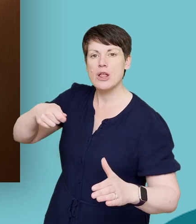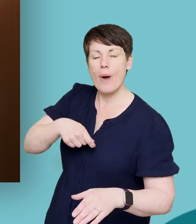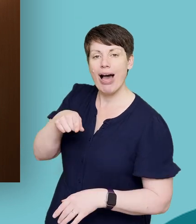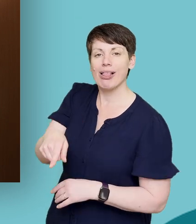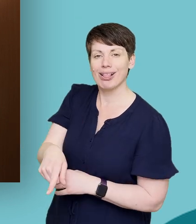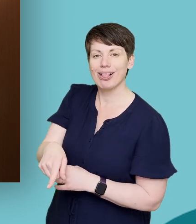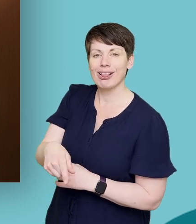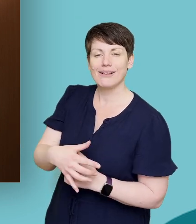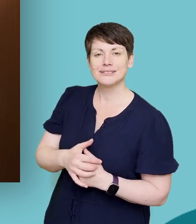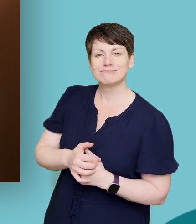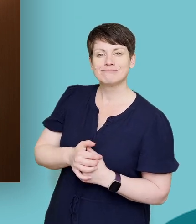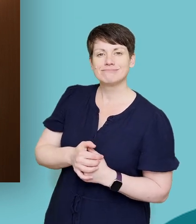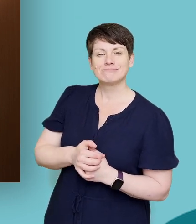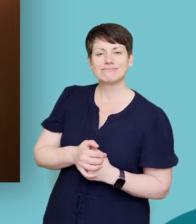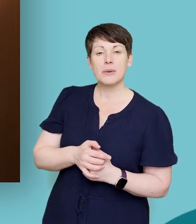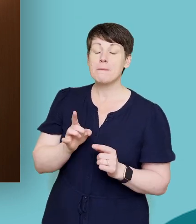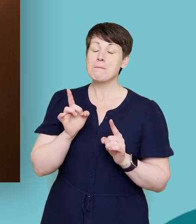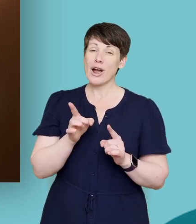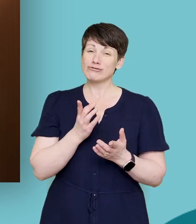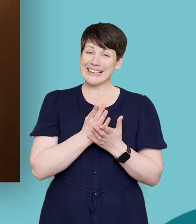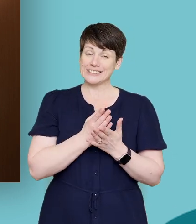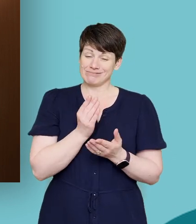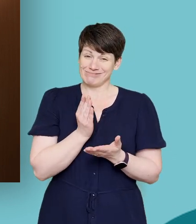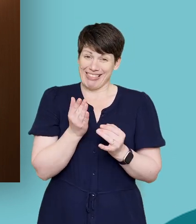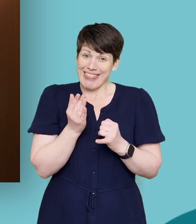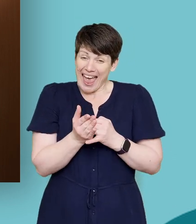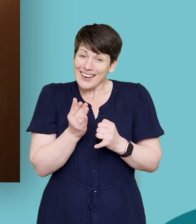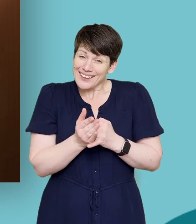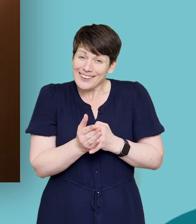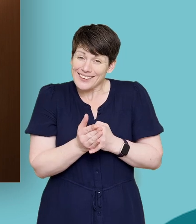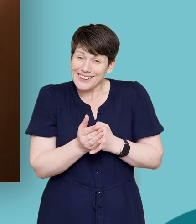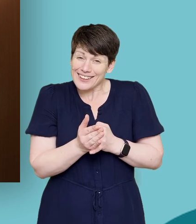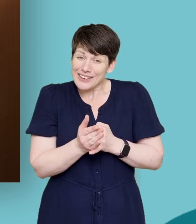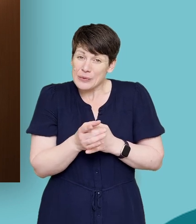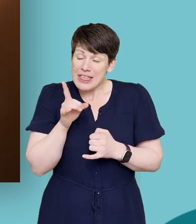But interestingly, perhaps just the ending, where that woman runs back into her